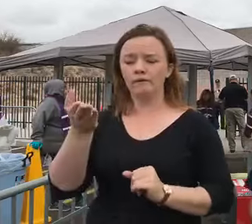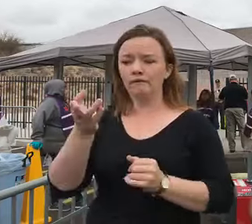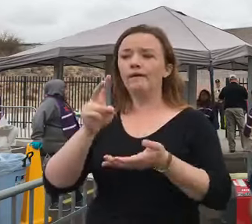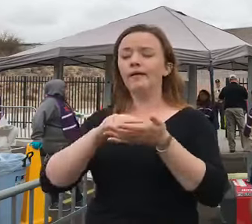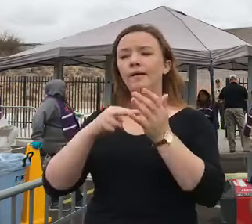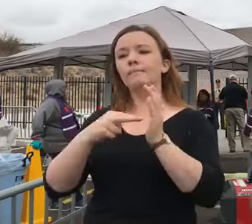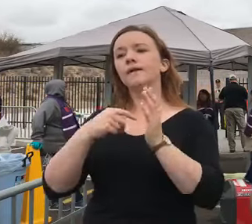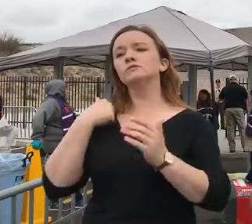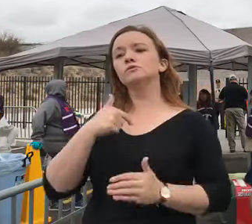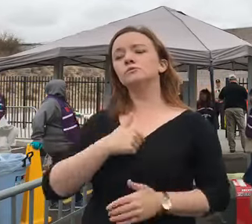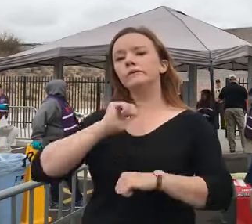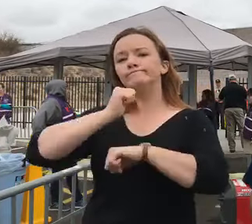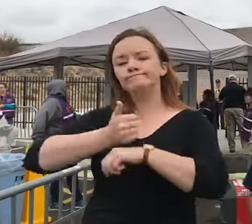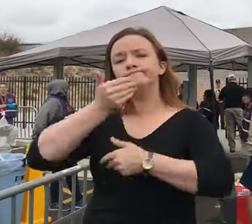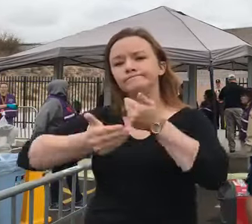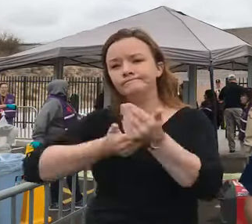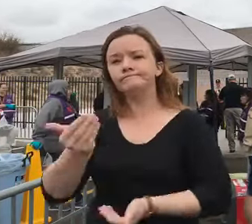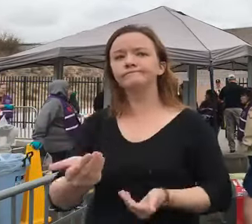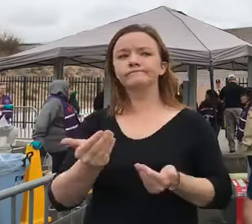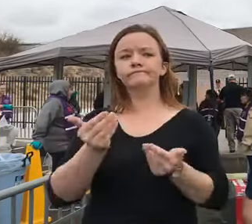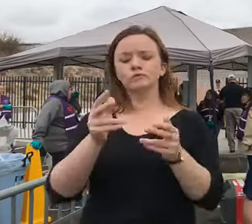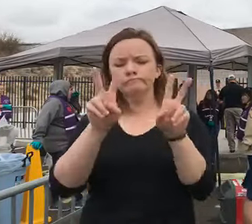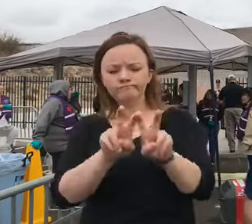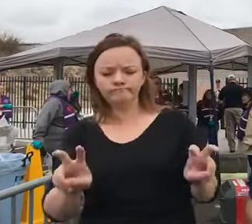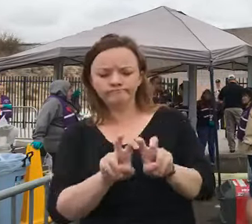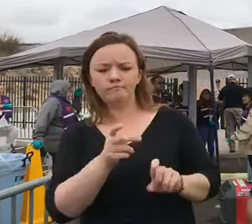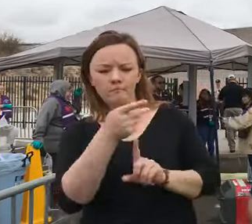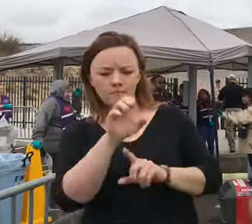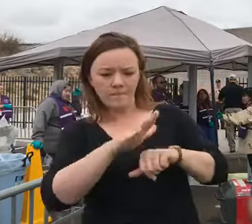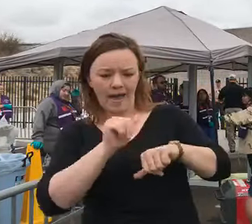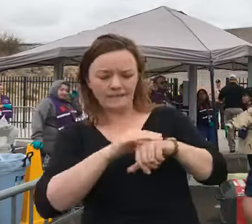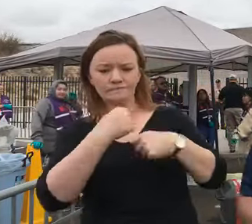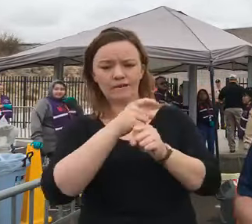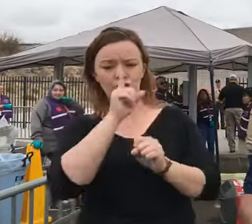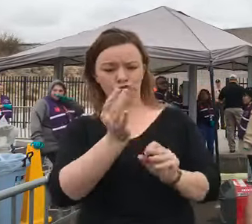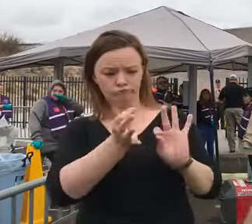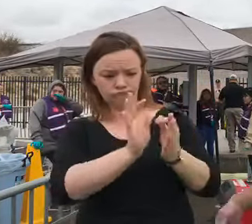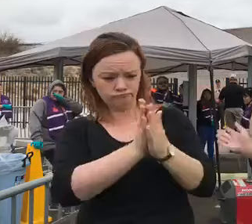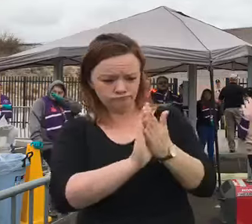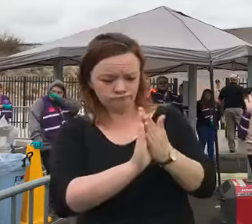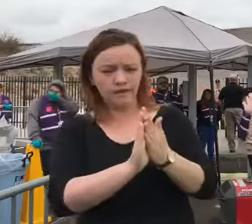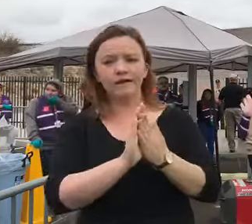procedures set up here to do pet decon. They'll be run through the detectors that you see right here behind us.